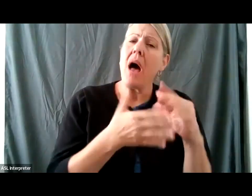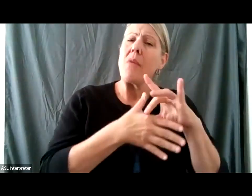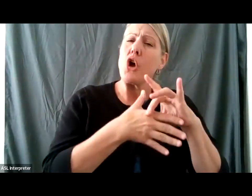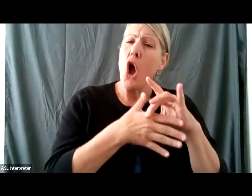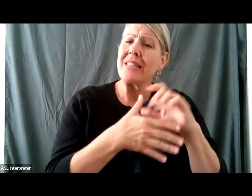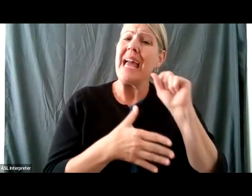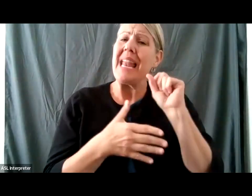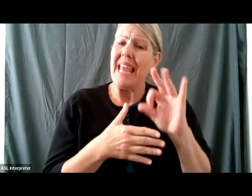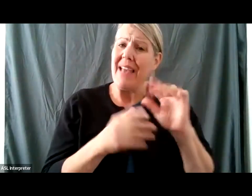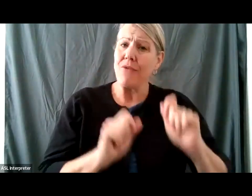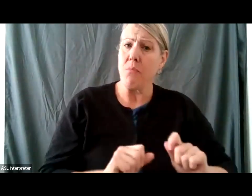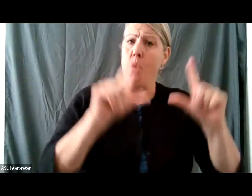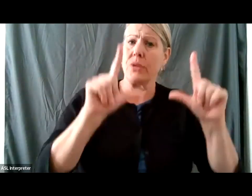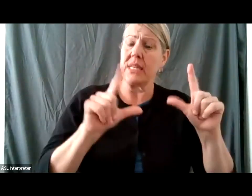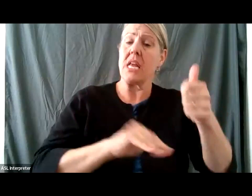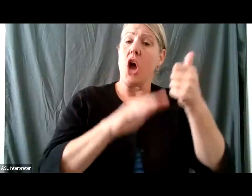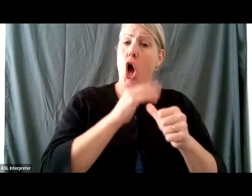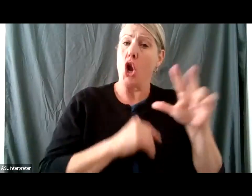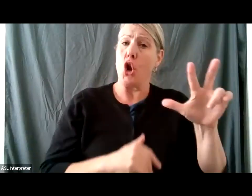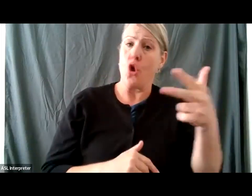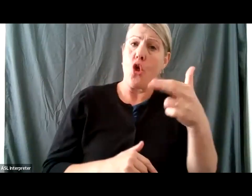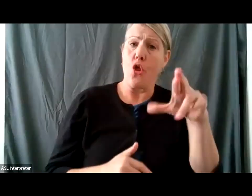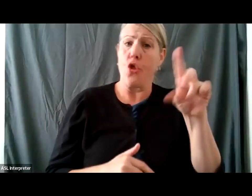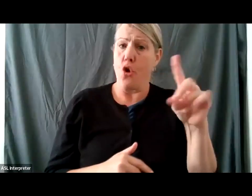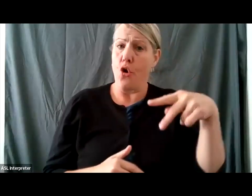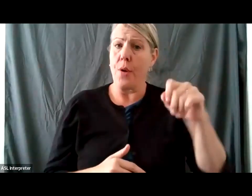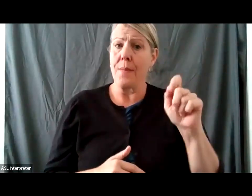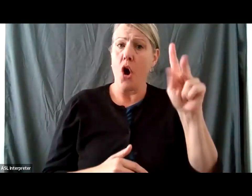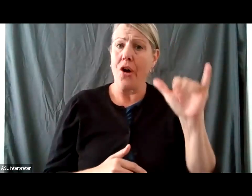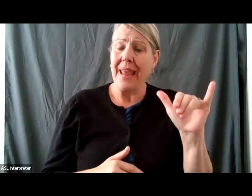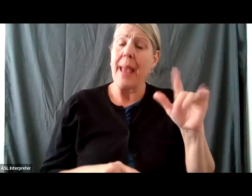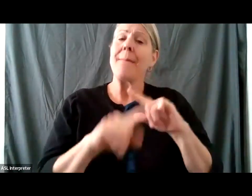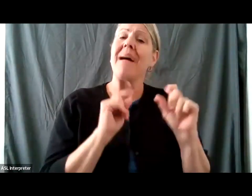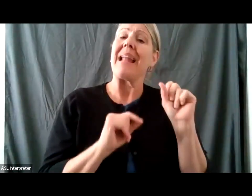That's once again, only if that content is not required to use the service as well as